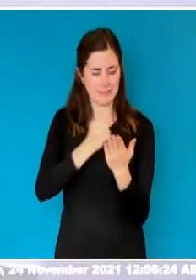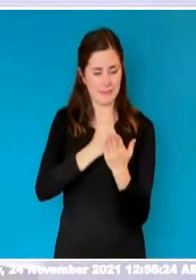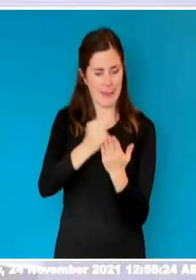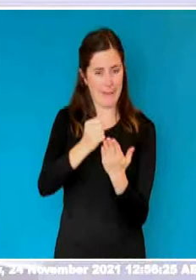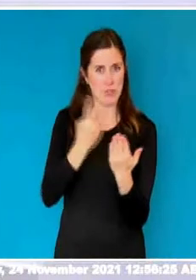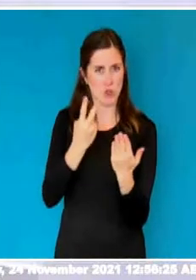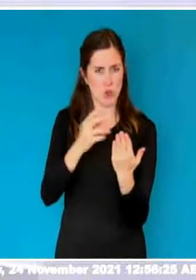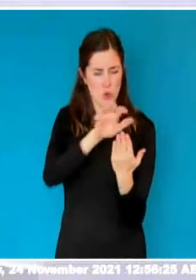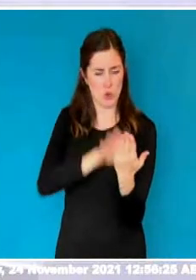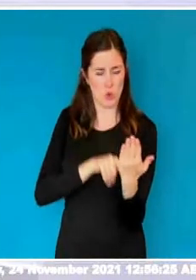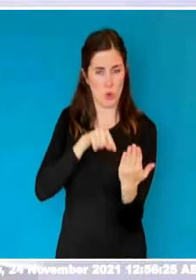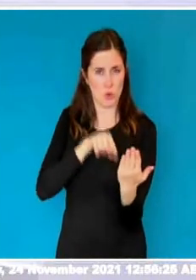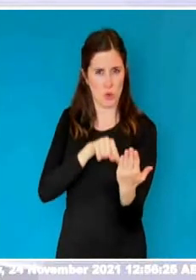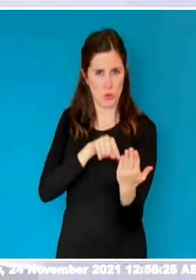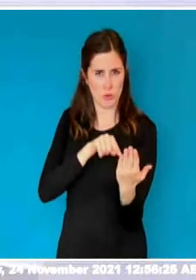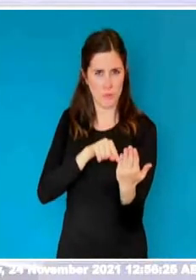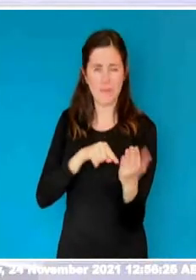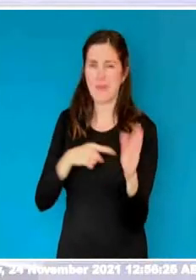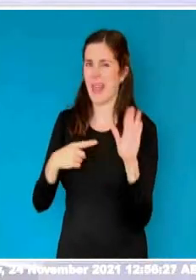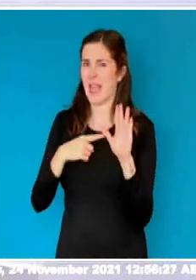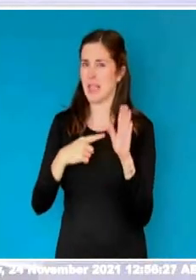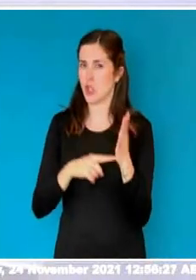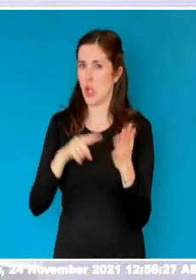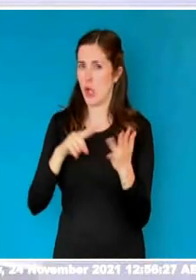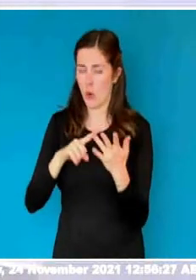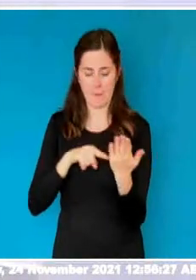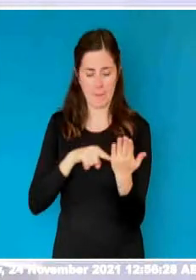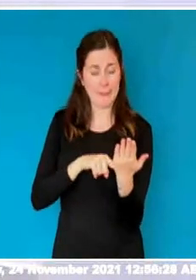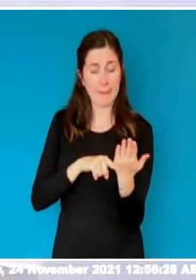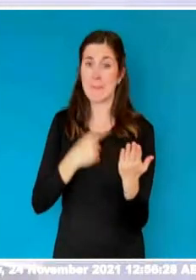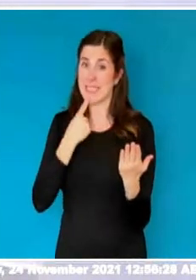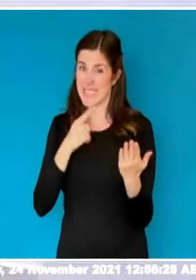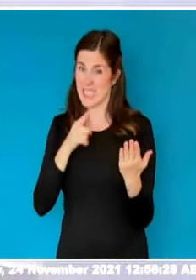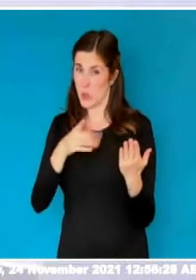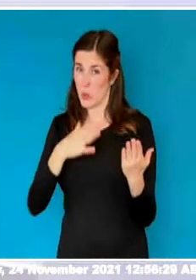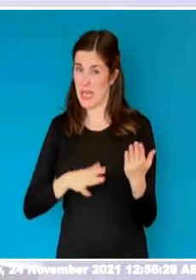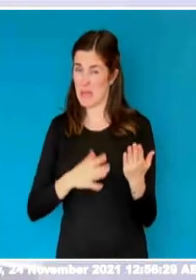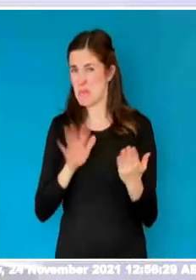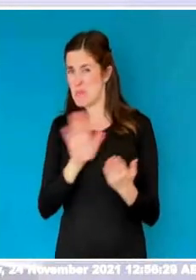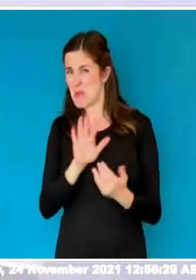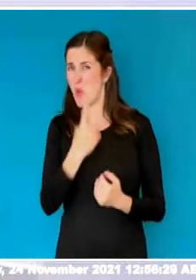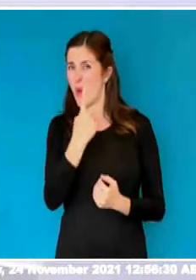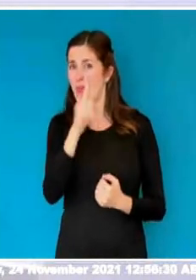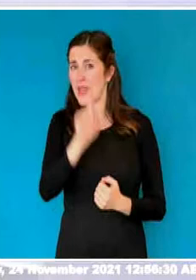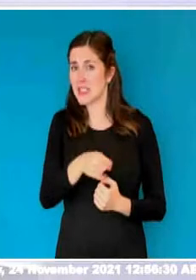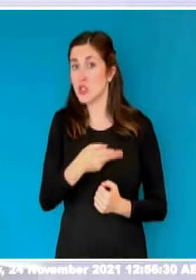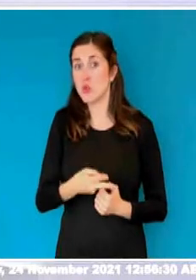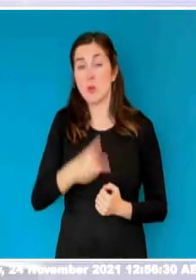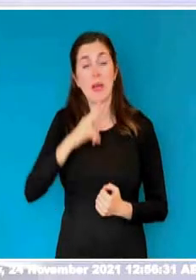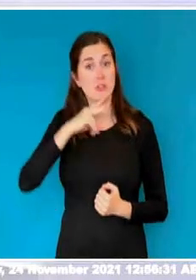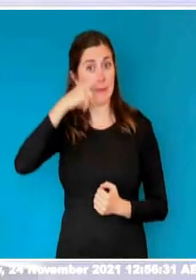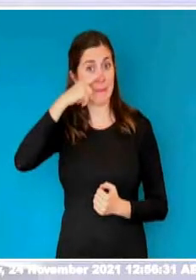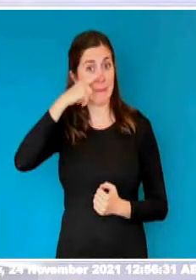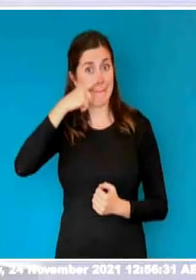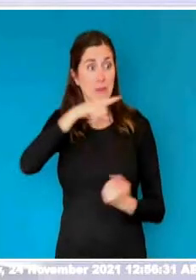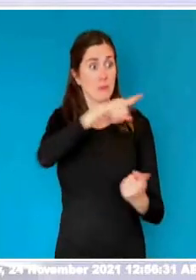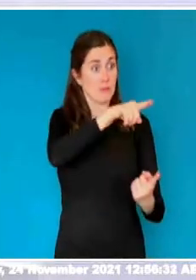ATO it would indicate you need roughly 1200 more people with disability to be employed in